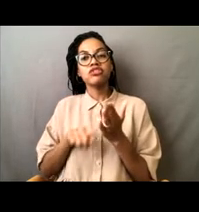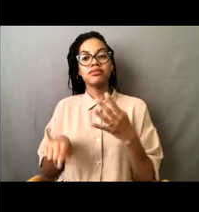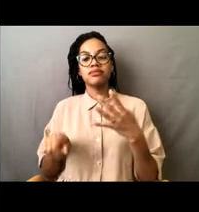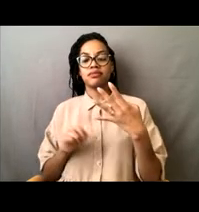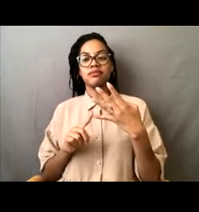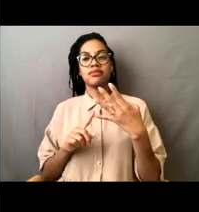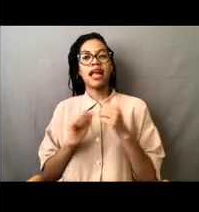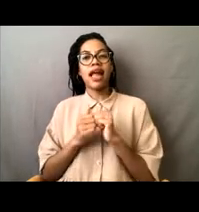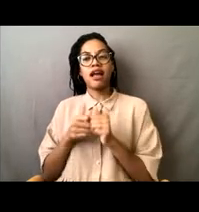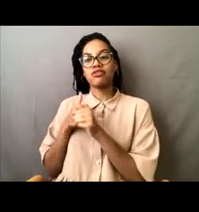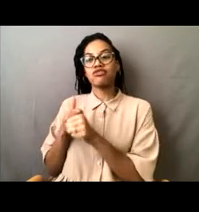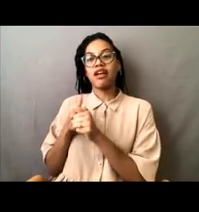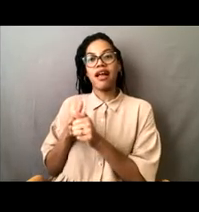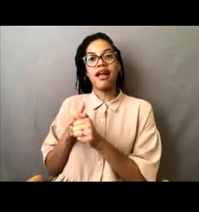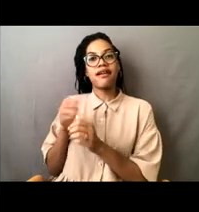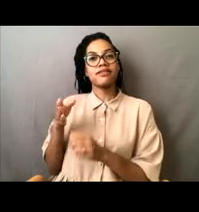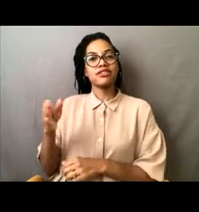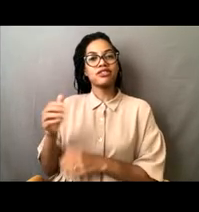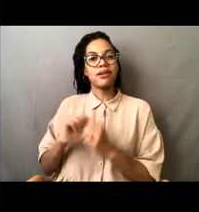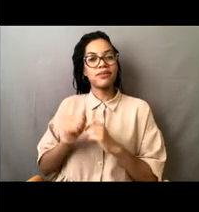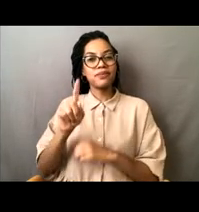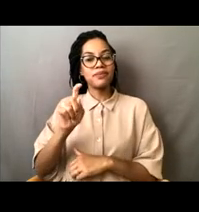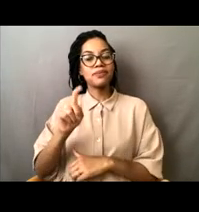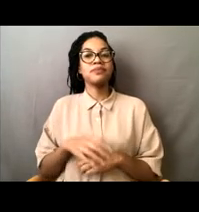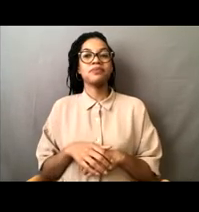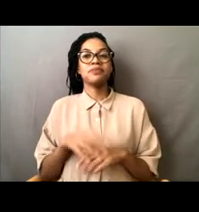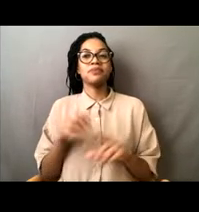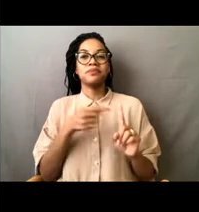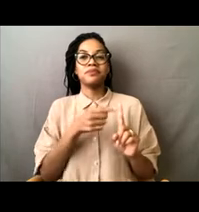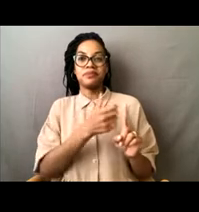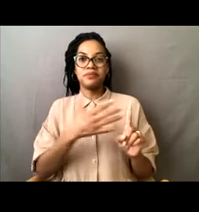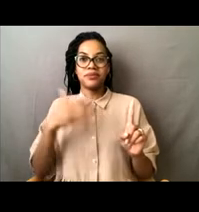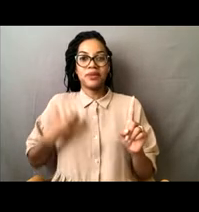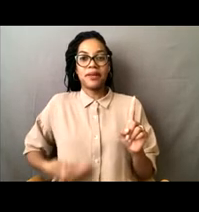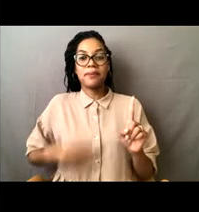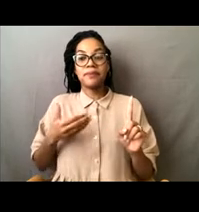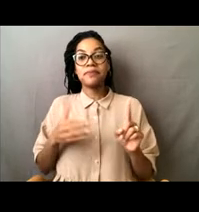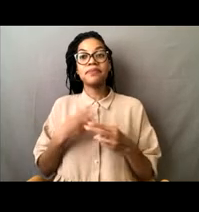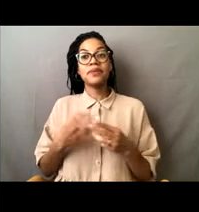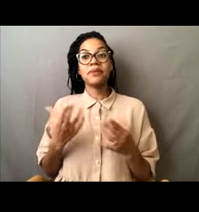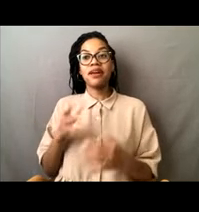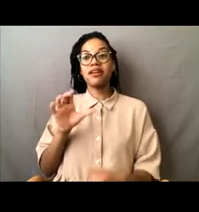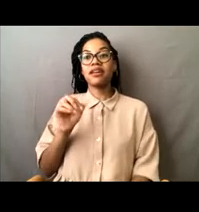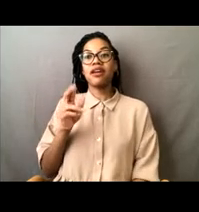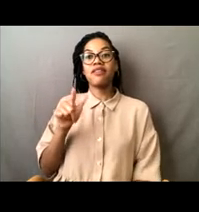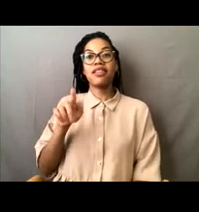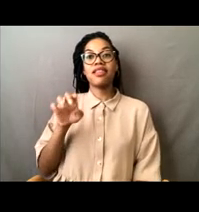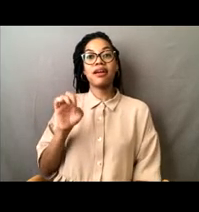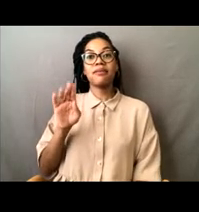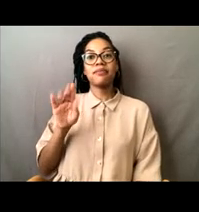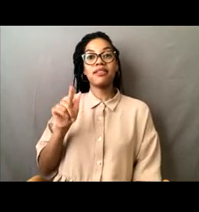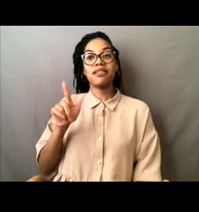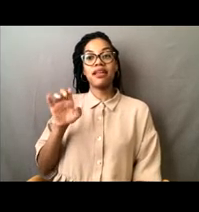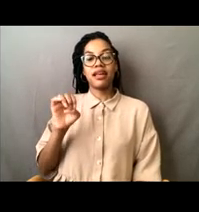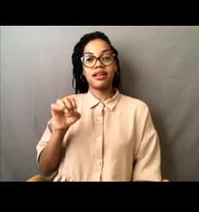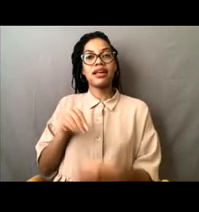But a little bit about me. So my name is Caroline Blake. Like I mentioned earlier, I'm located in the Burlington, Vermont area.